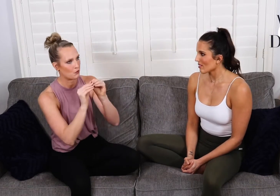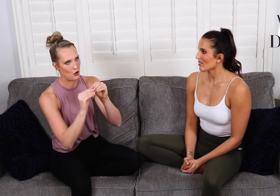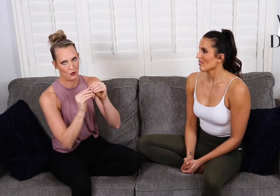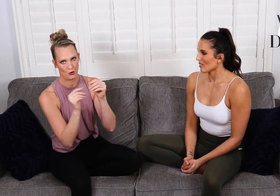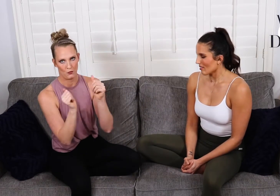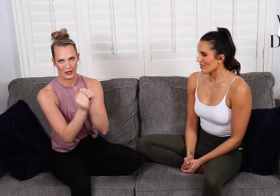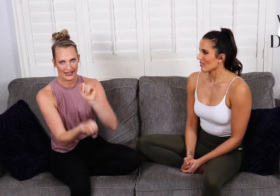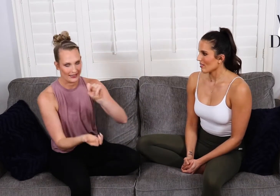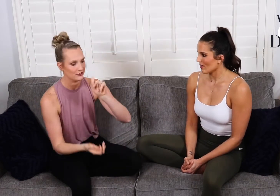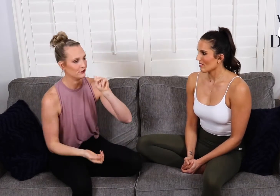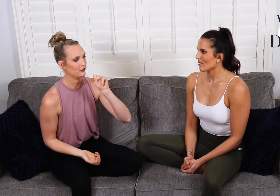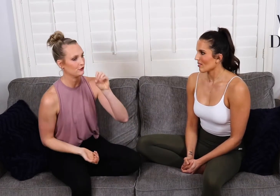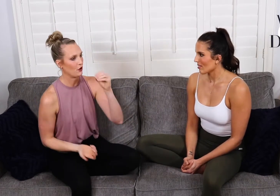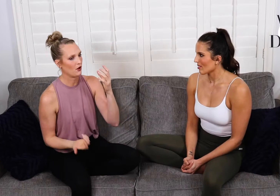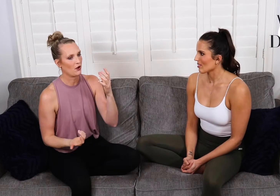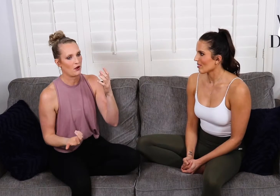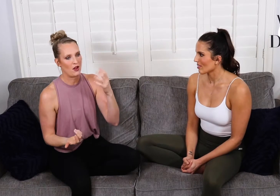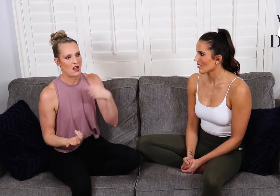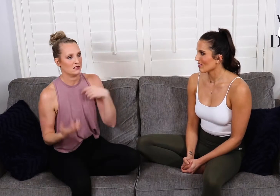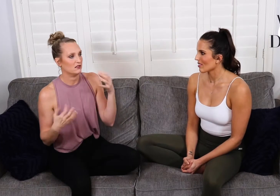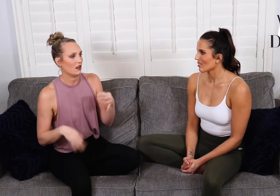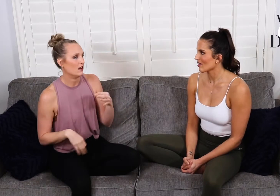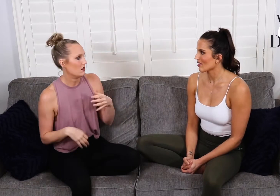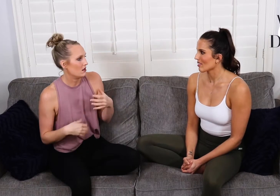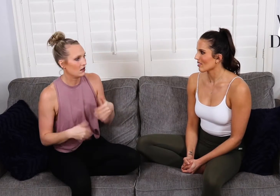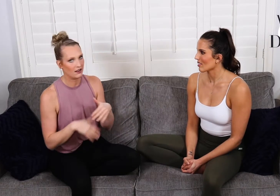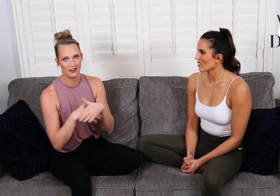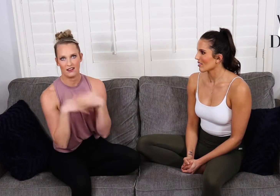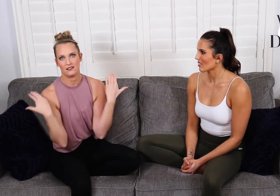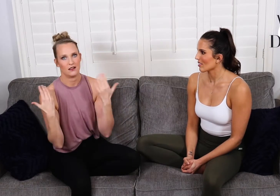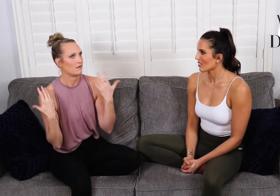more with it. And so I decided that I was done